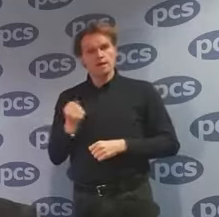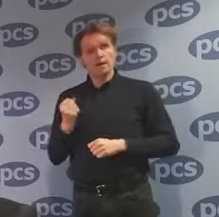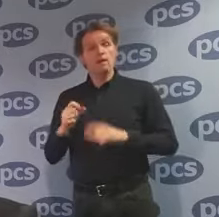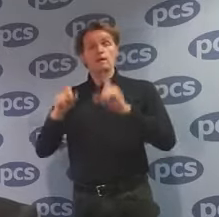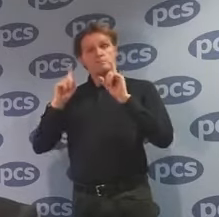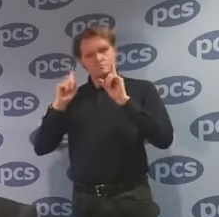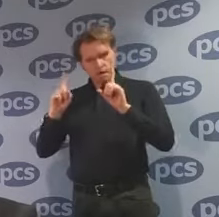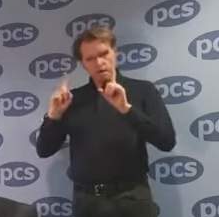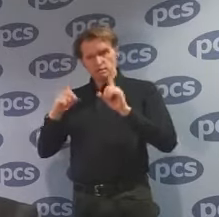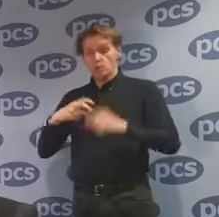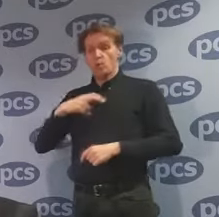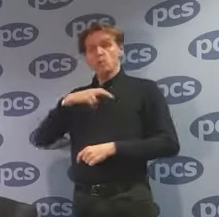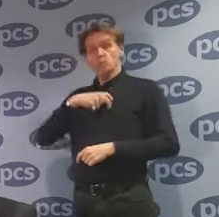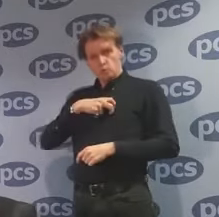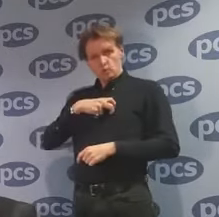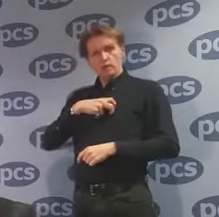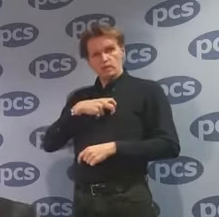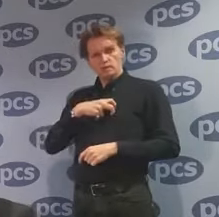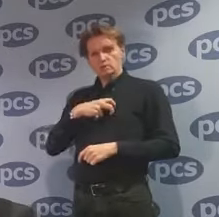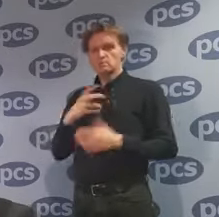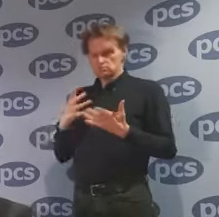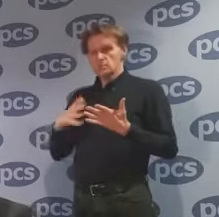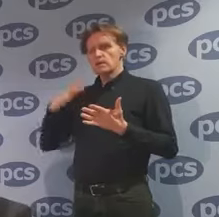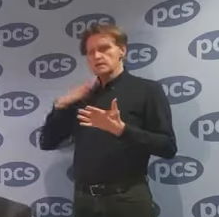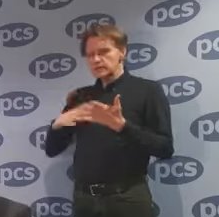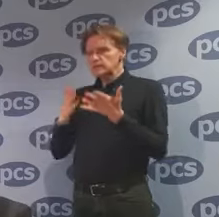ourselves about whether they think they can be ballot ready and actually win and